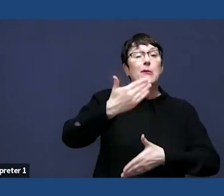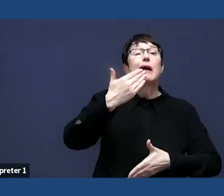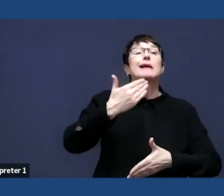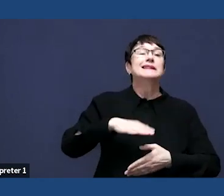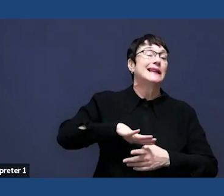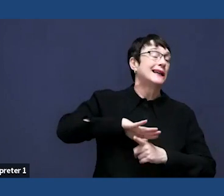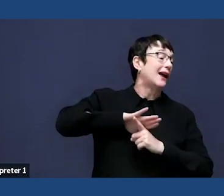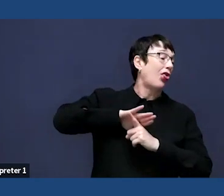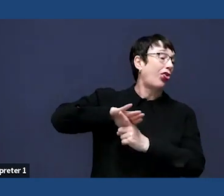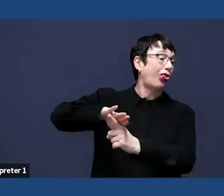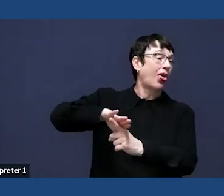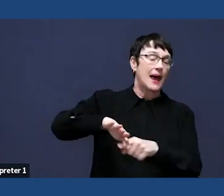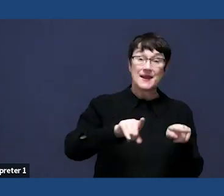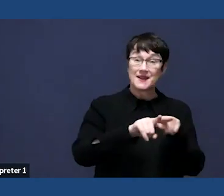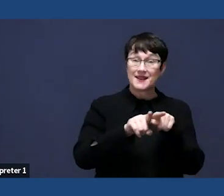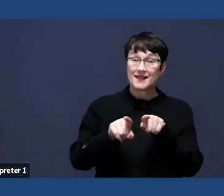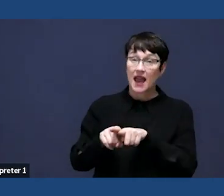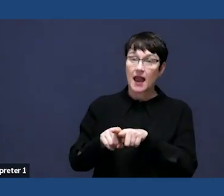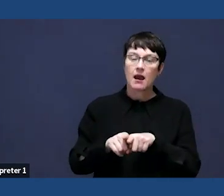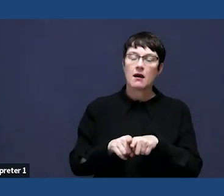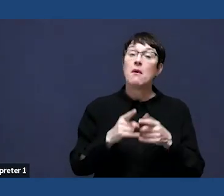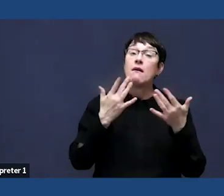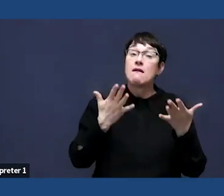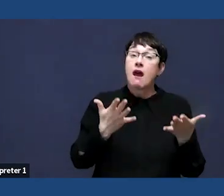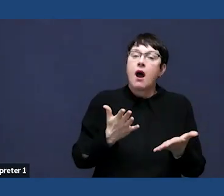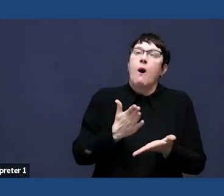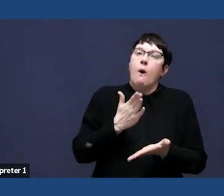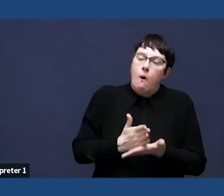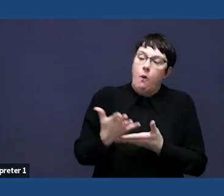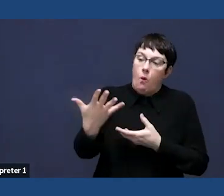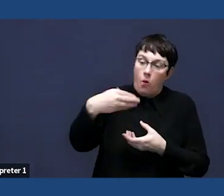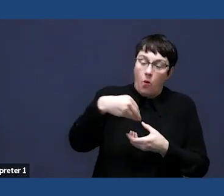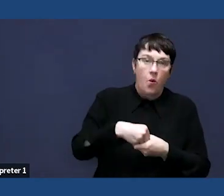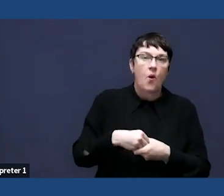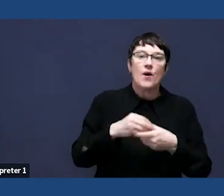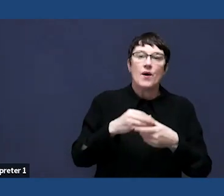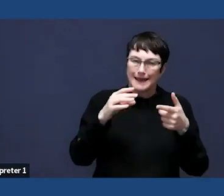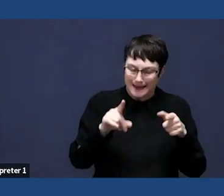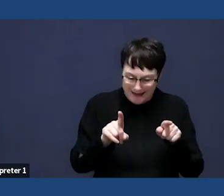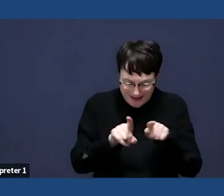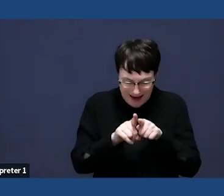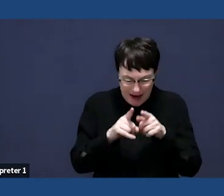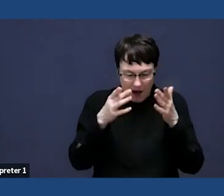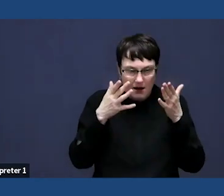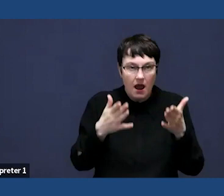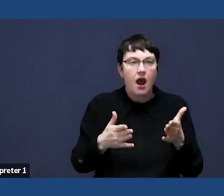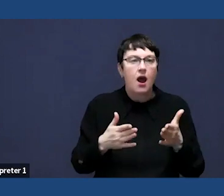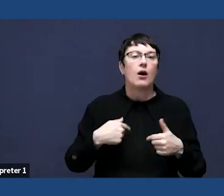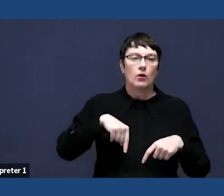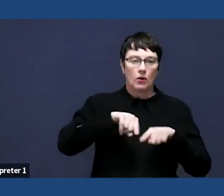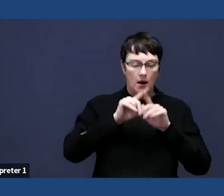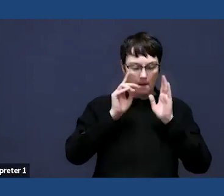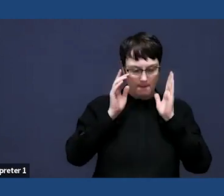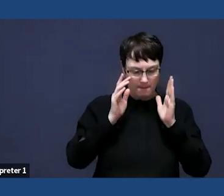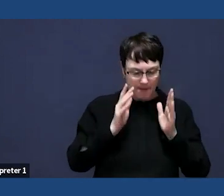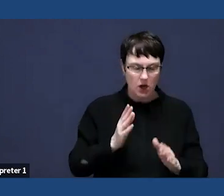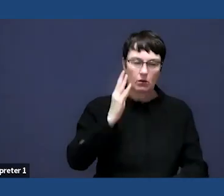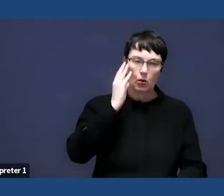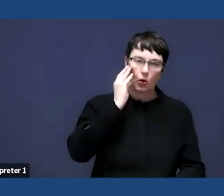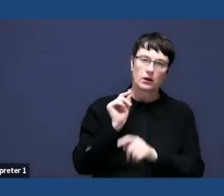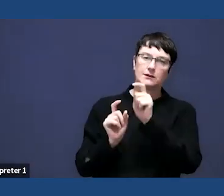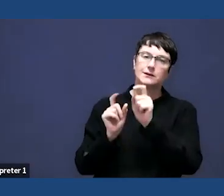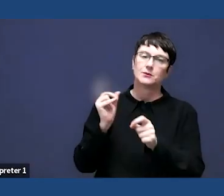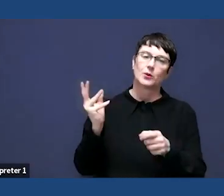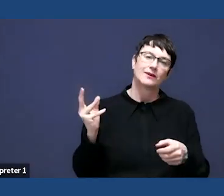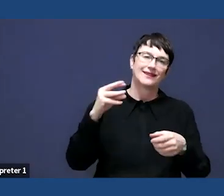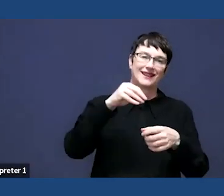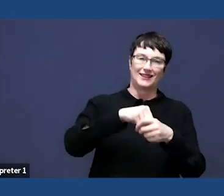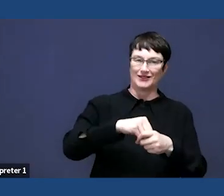It's time to plant a stick in the ground and get going with that type of assertive convention